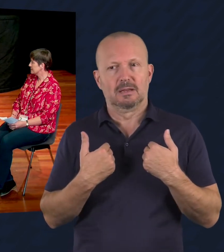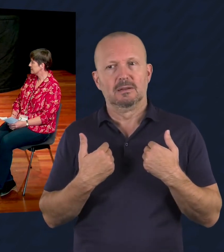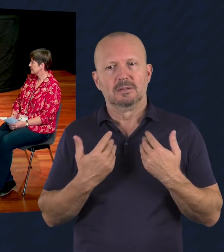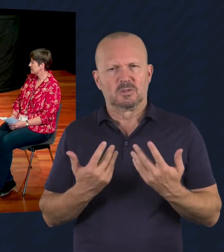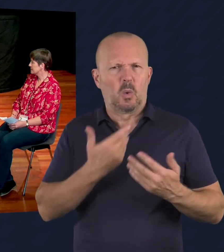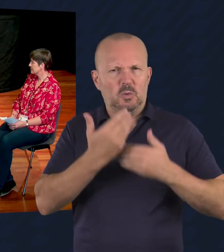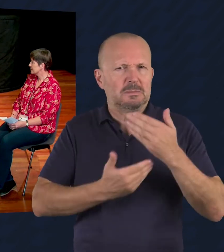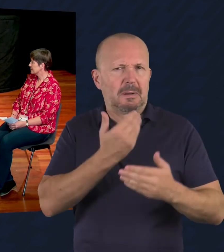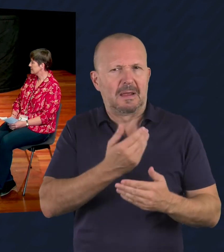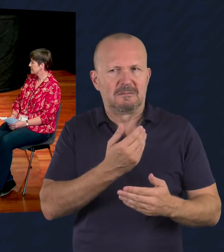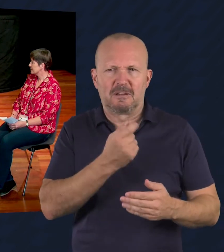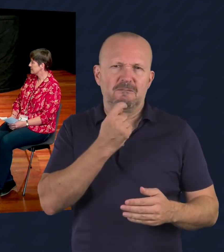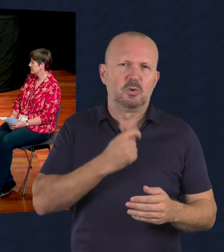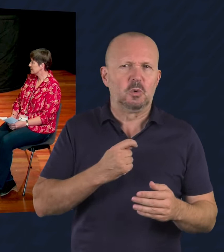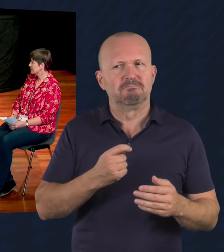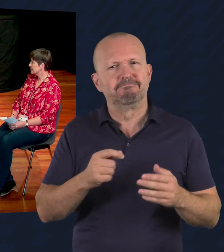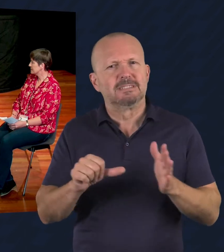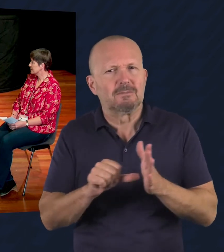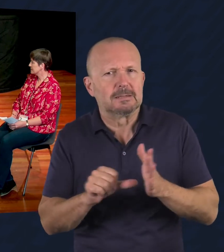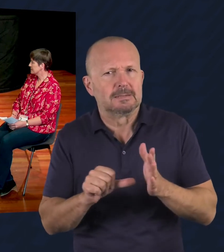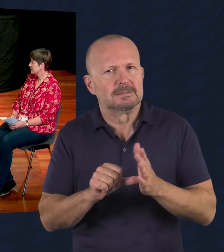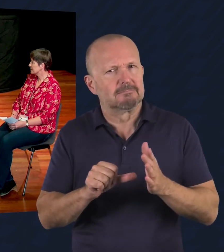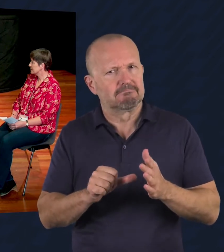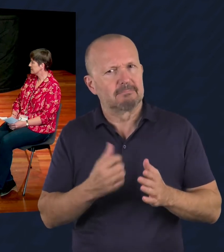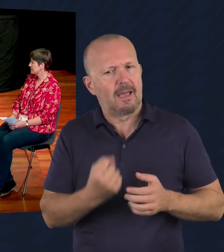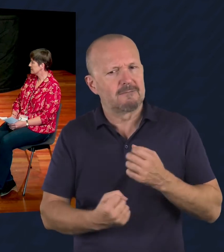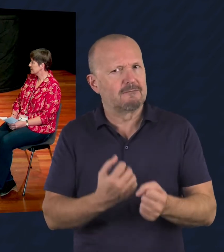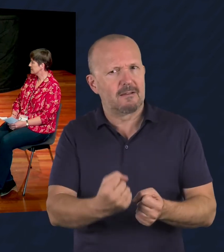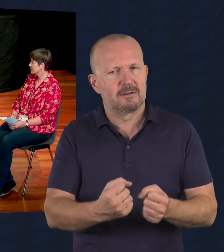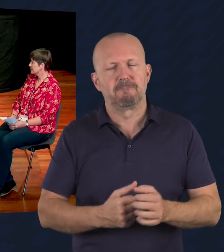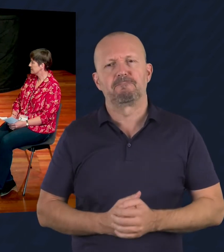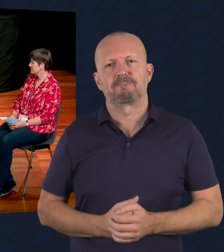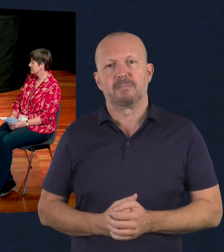And so I really wanted to just address a few challenges that I faced along the way.